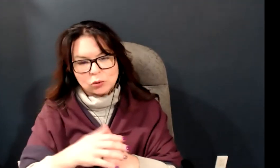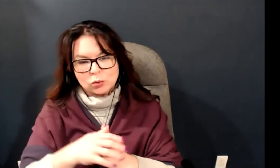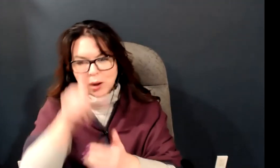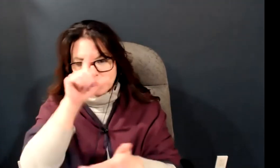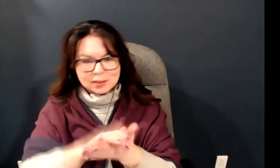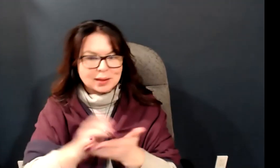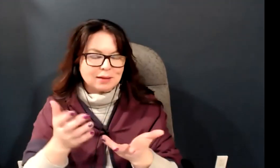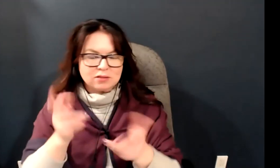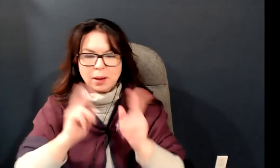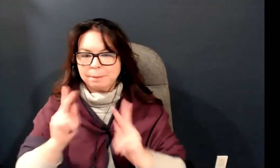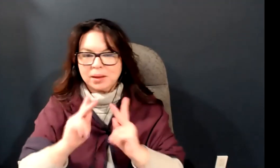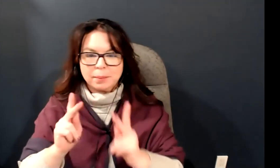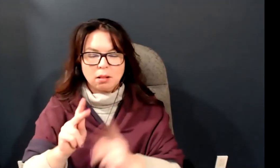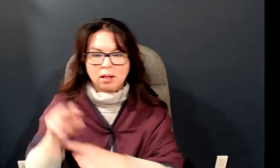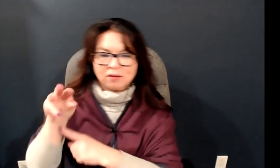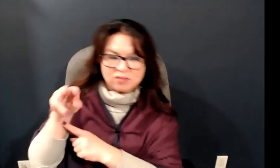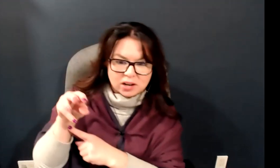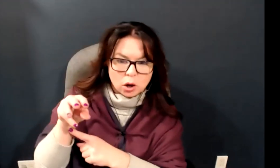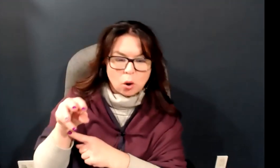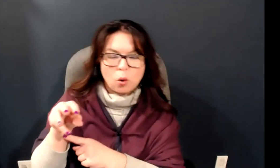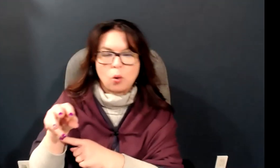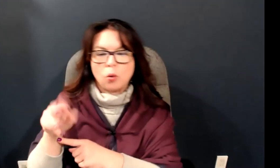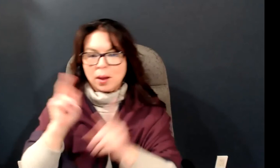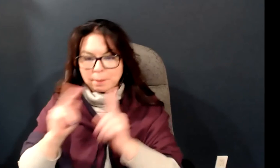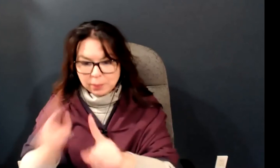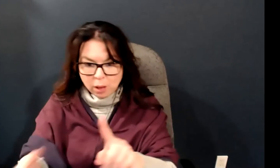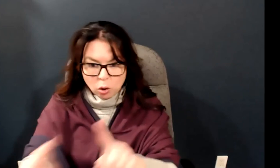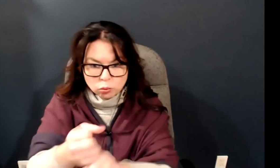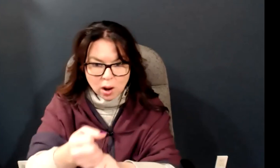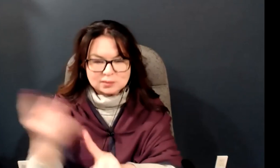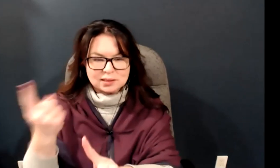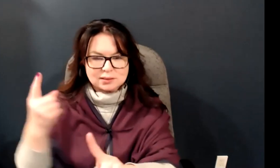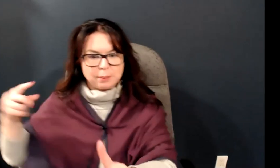these and you were talking about the things that came into the museum but they... And